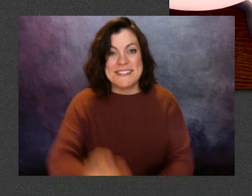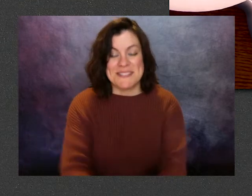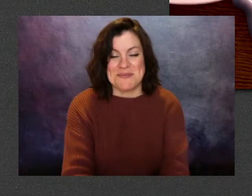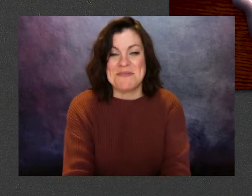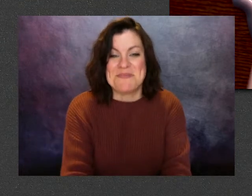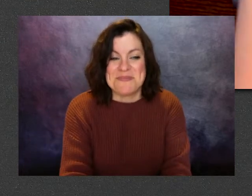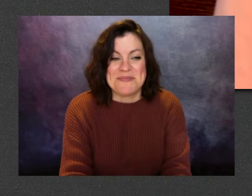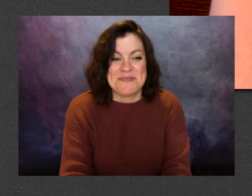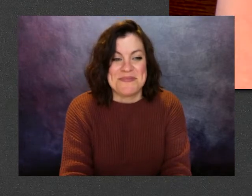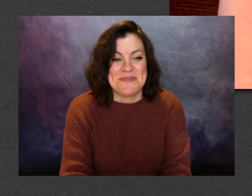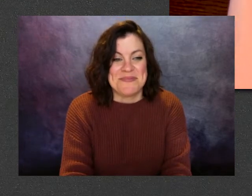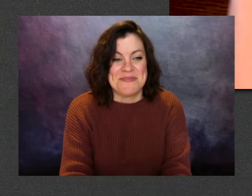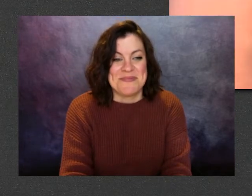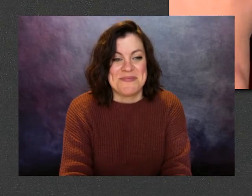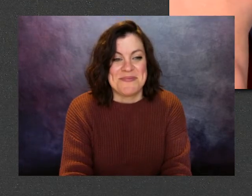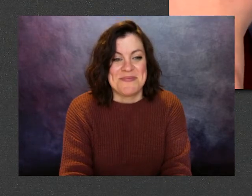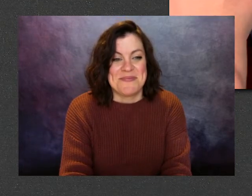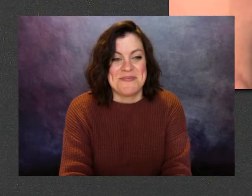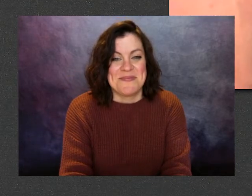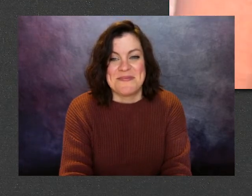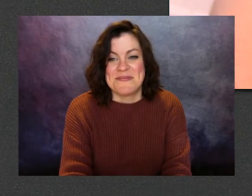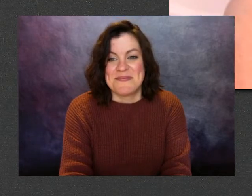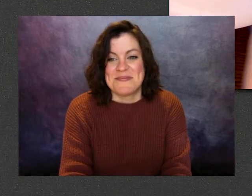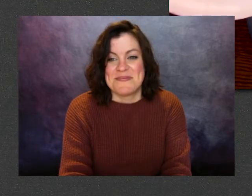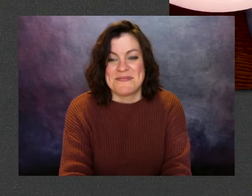kitty. To make her X-ray bones.